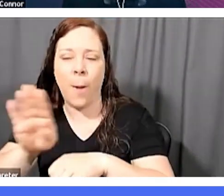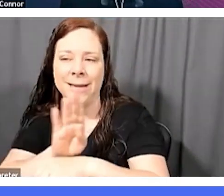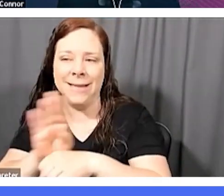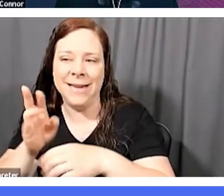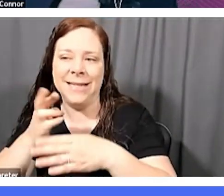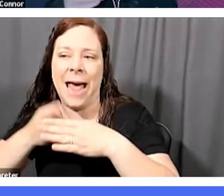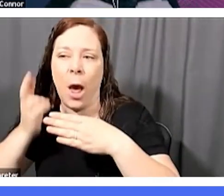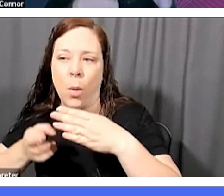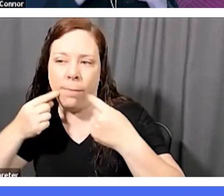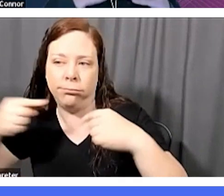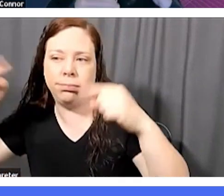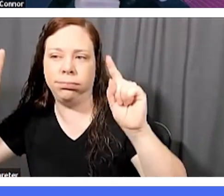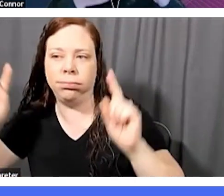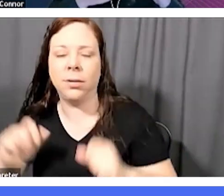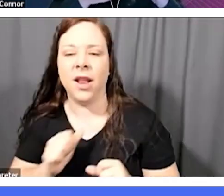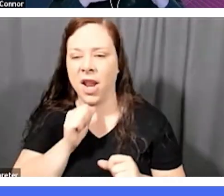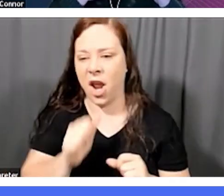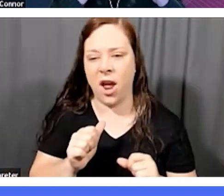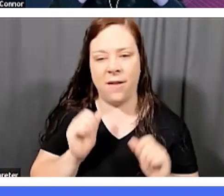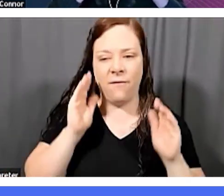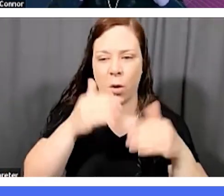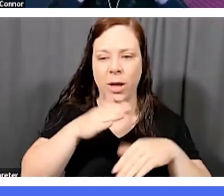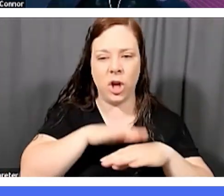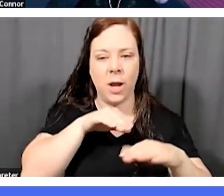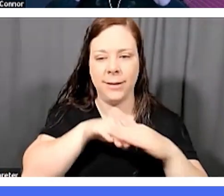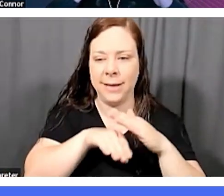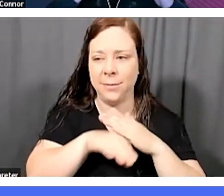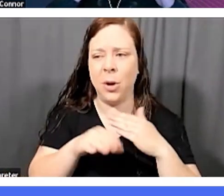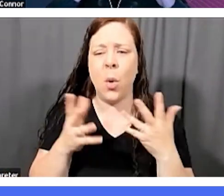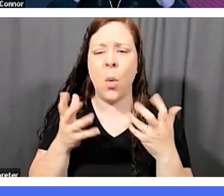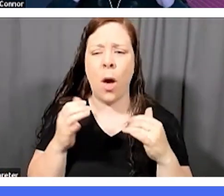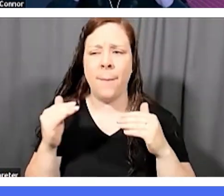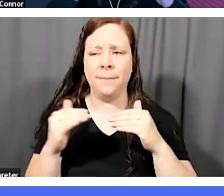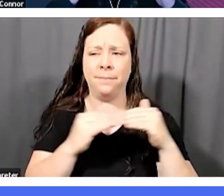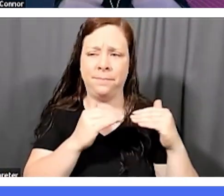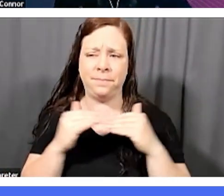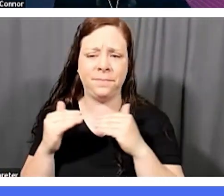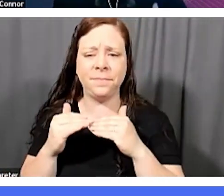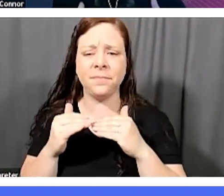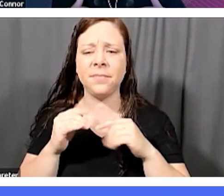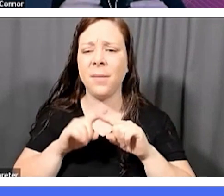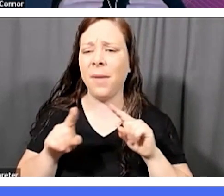We are going to encourage them to try to keep the two at parity with each other, but we fully know that